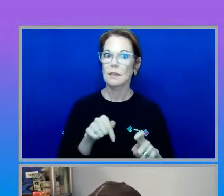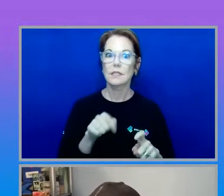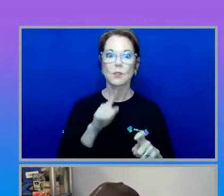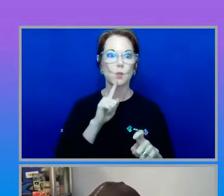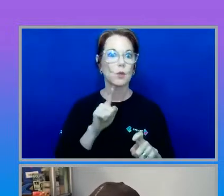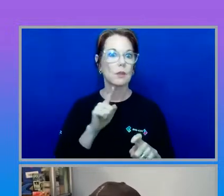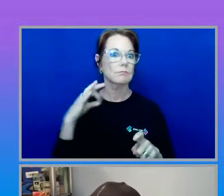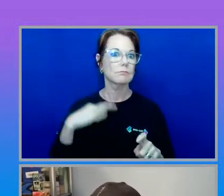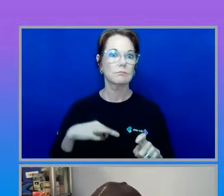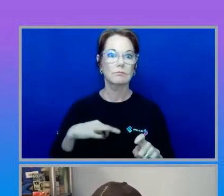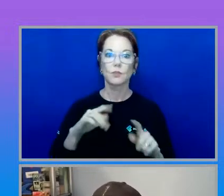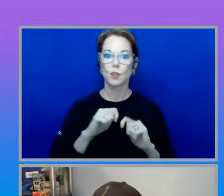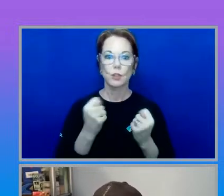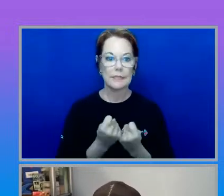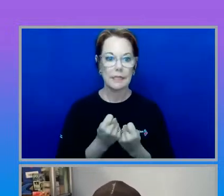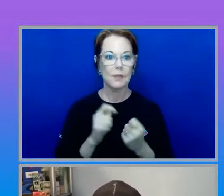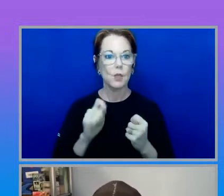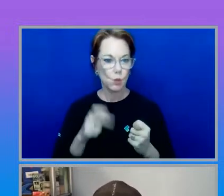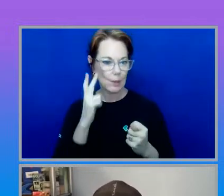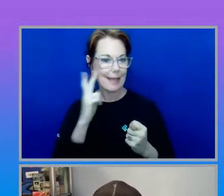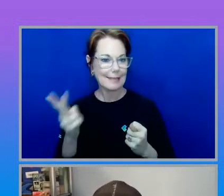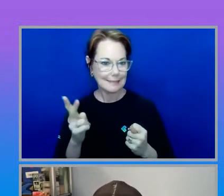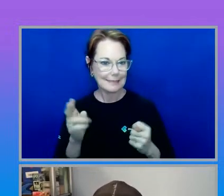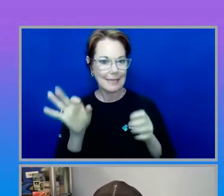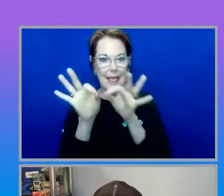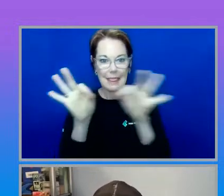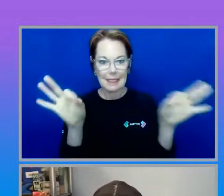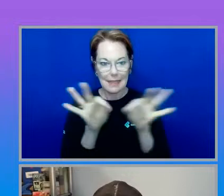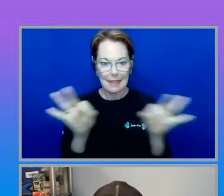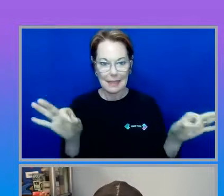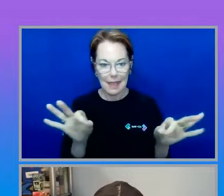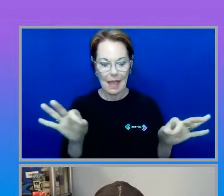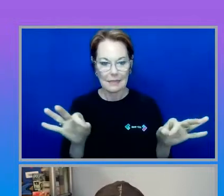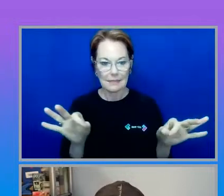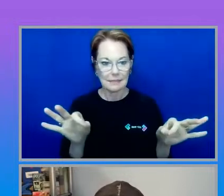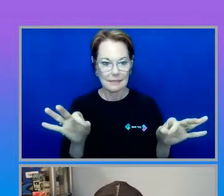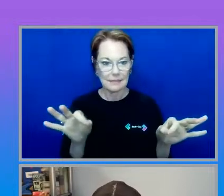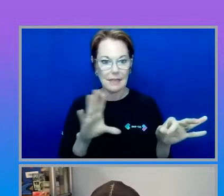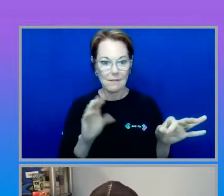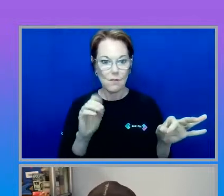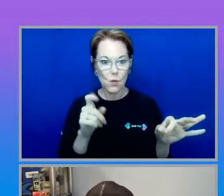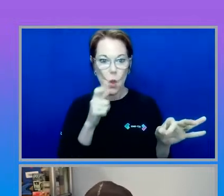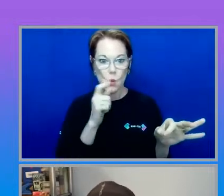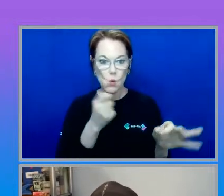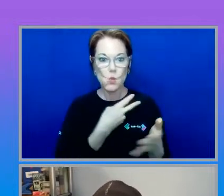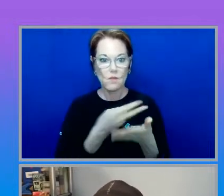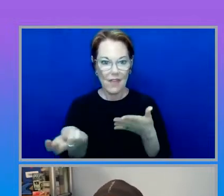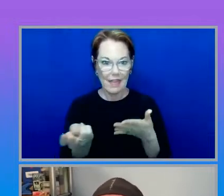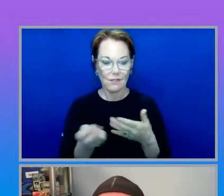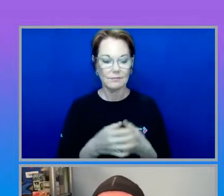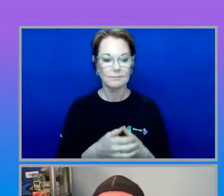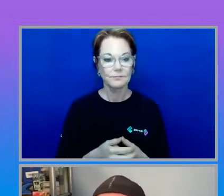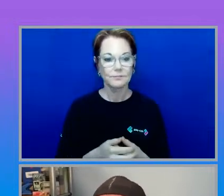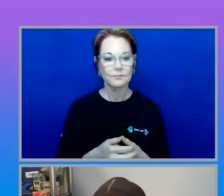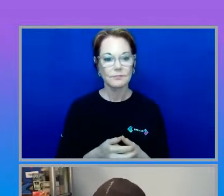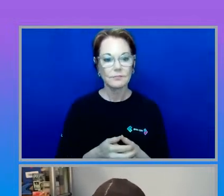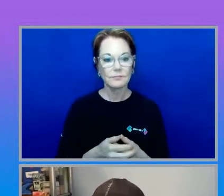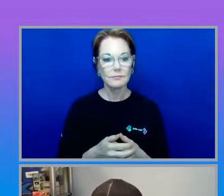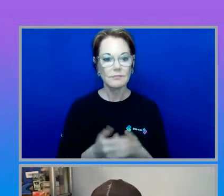the lines of code that failed those different lint tests. All